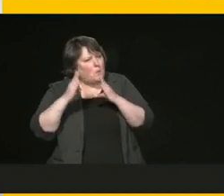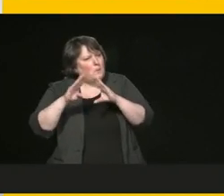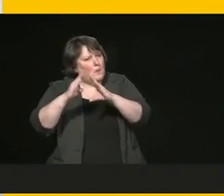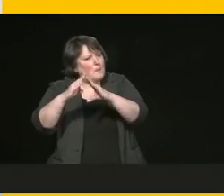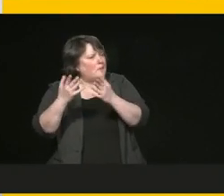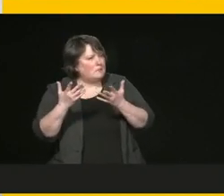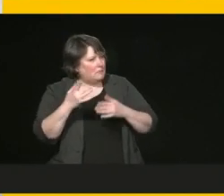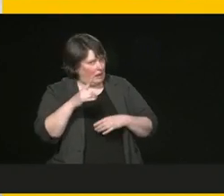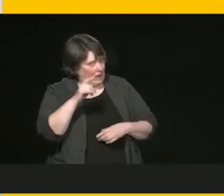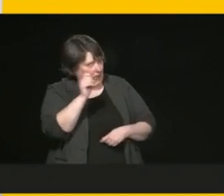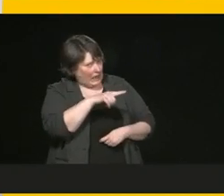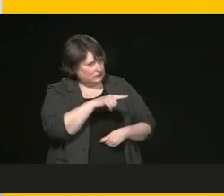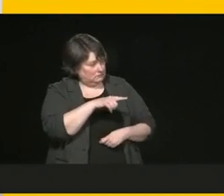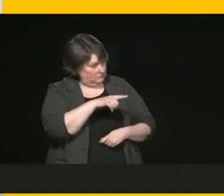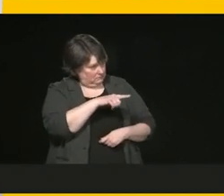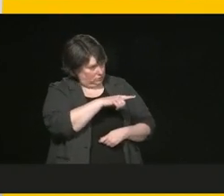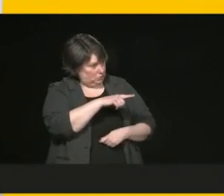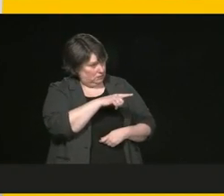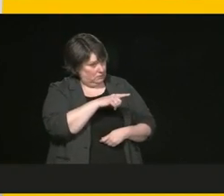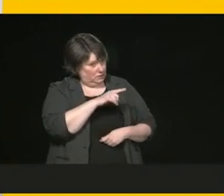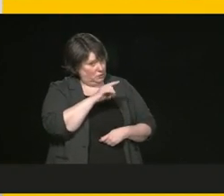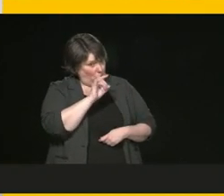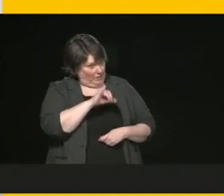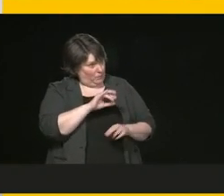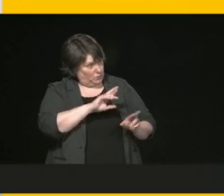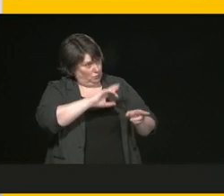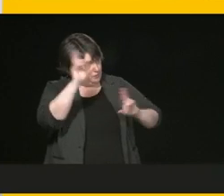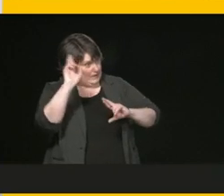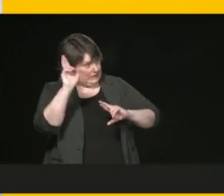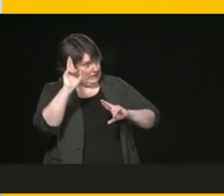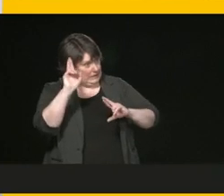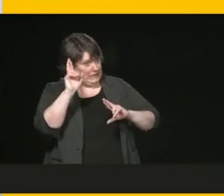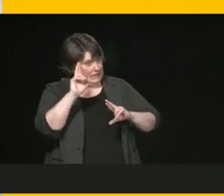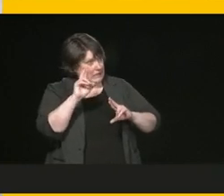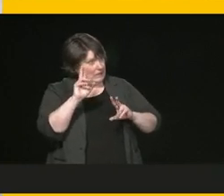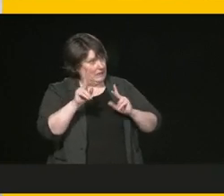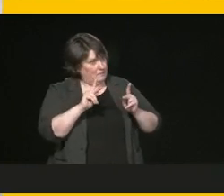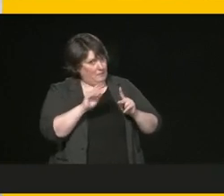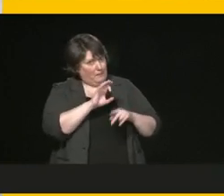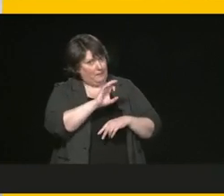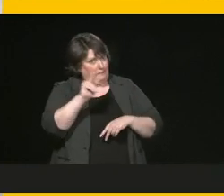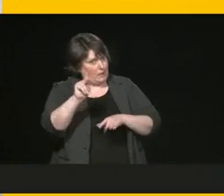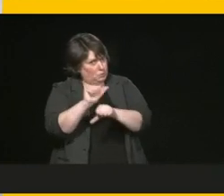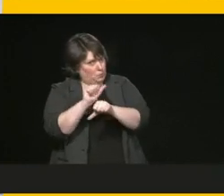THE ECONOMY. BUT JUST A FOLLOW-UP ON THAT. I'M WONDERING WHETHER YOU